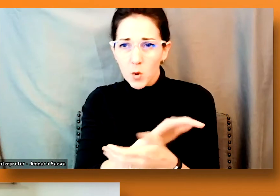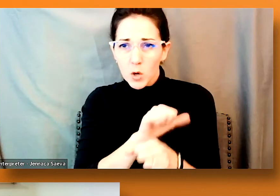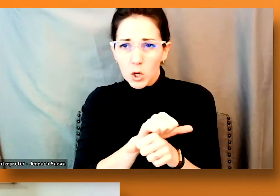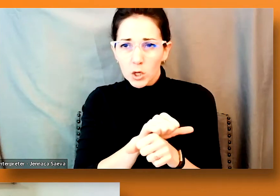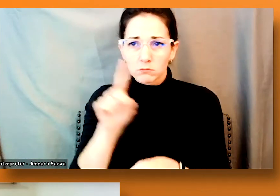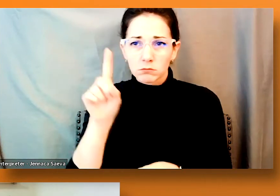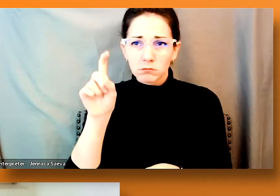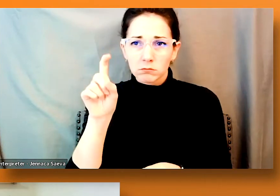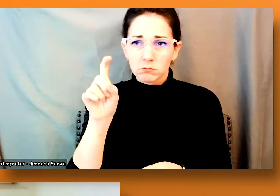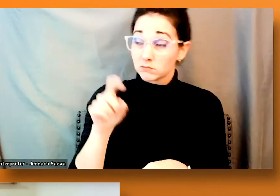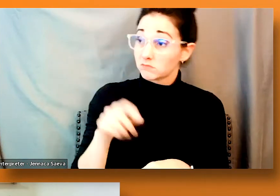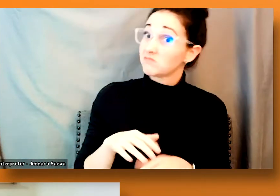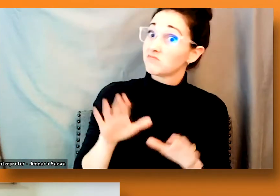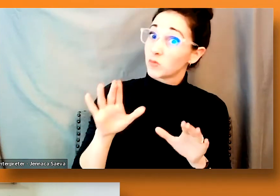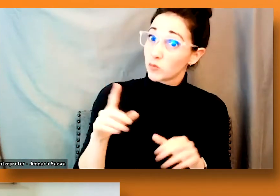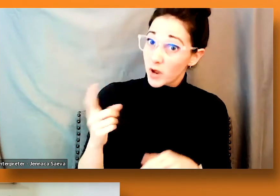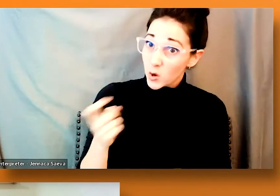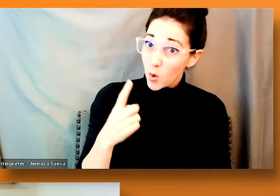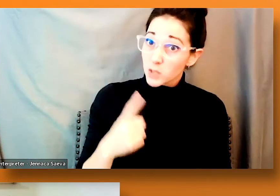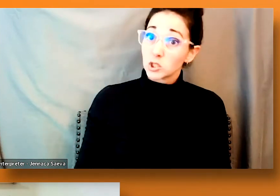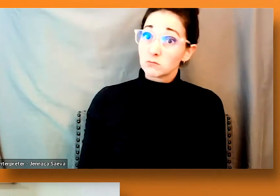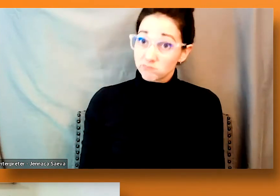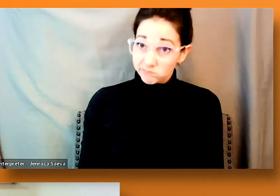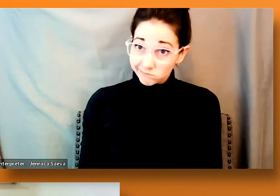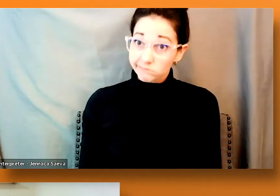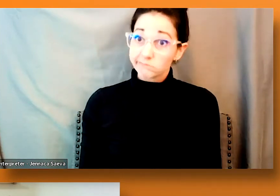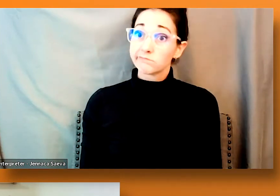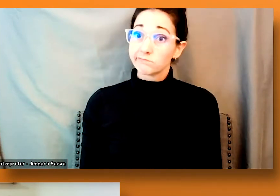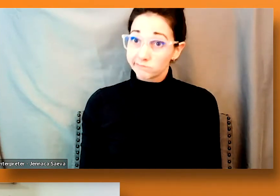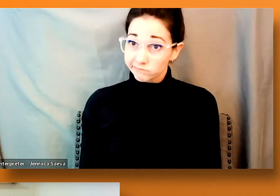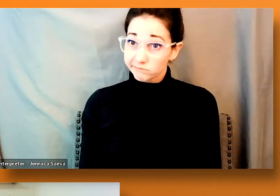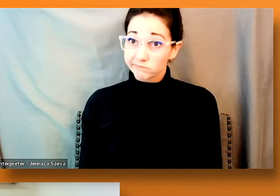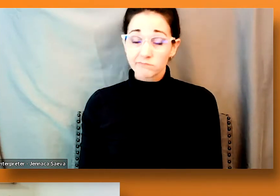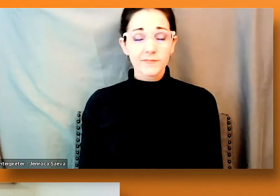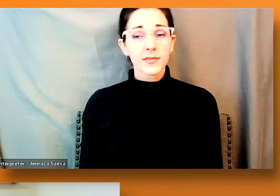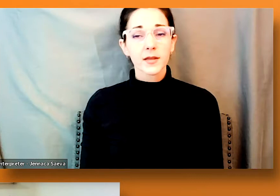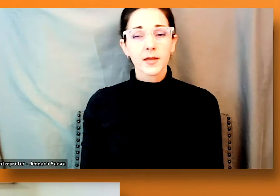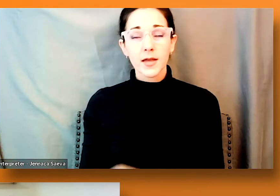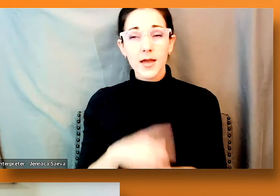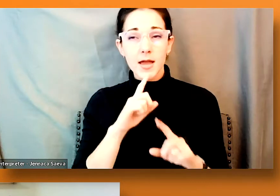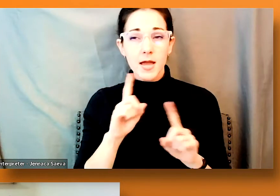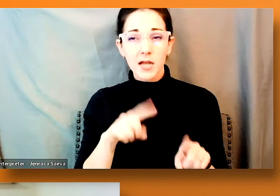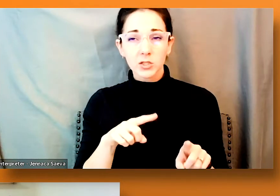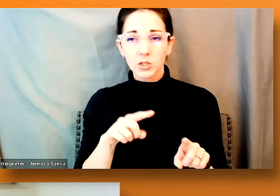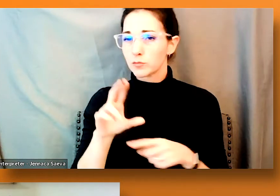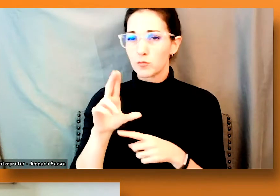That's a great question, and the answer is,